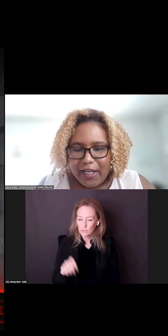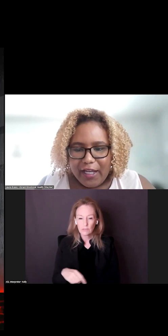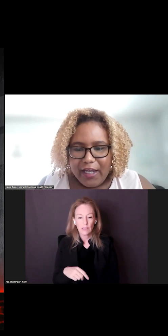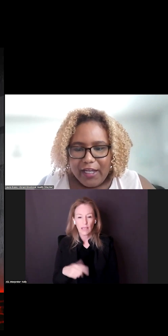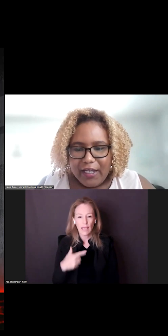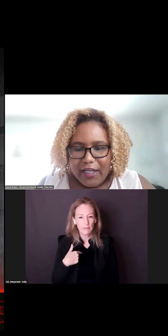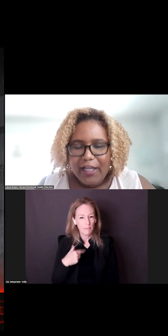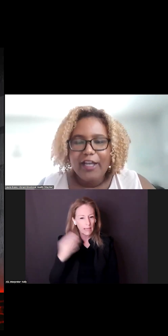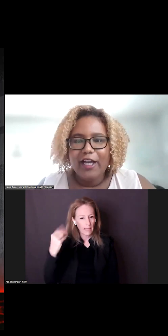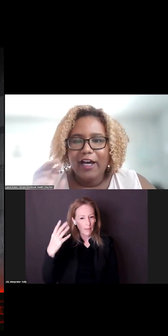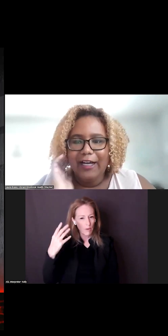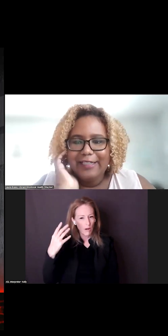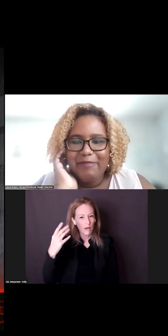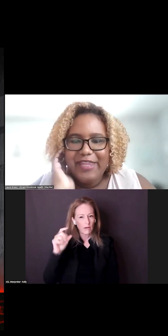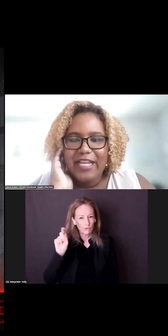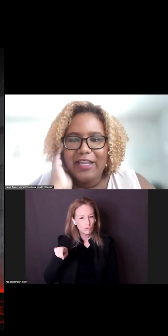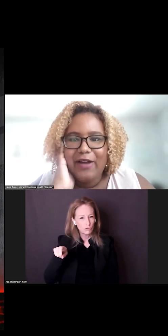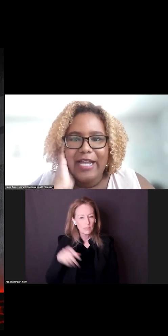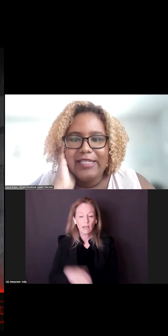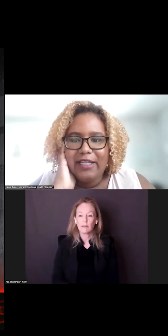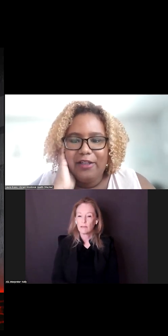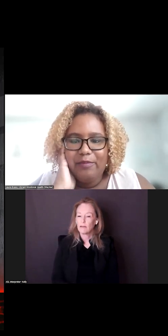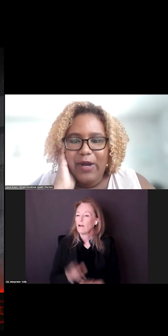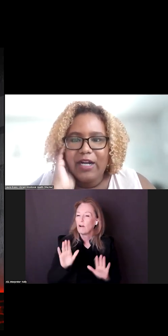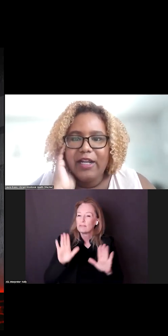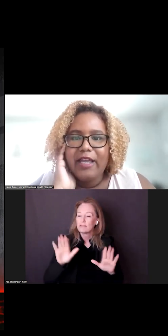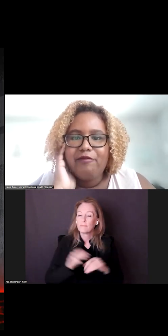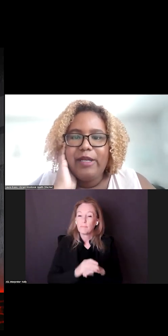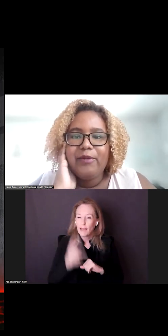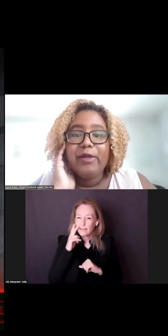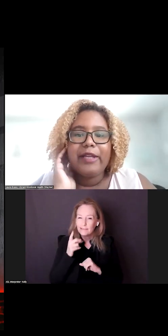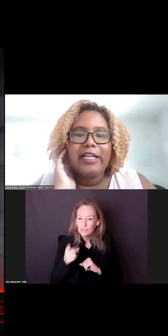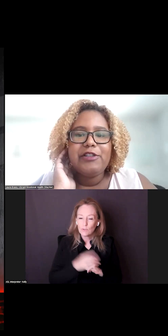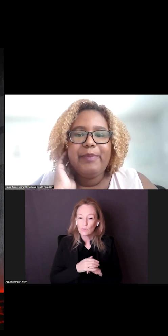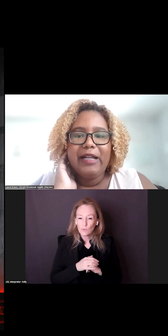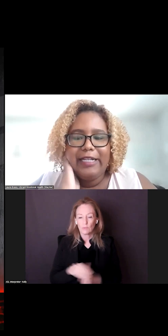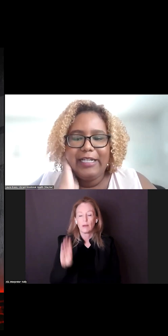BE ON. >> I SEE YOU. WE WILL GET YOU SPOT LIGHTED